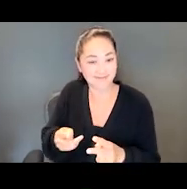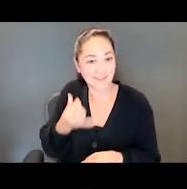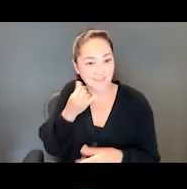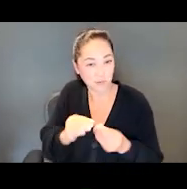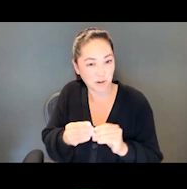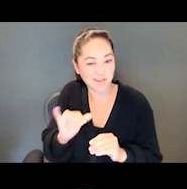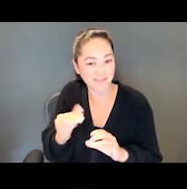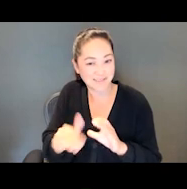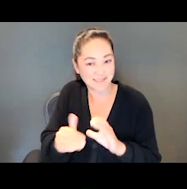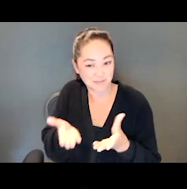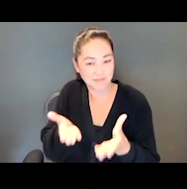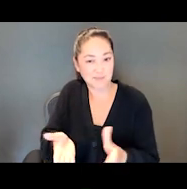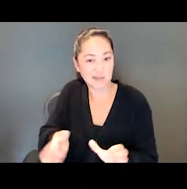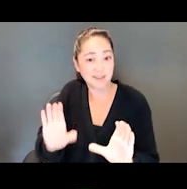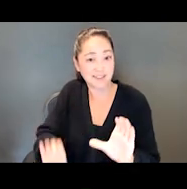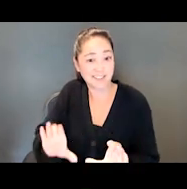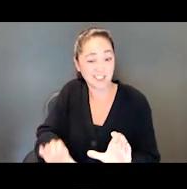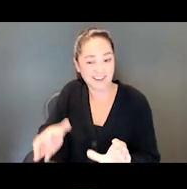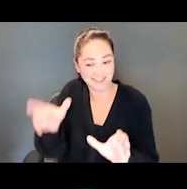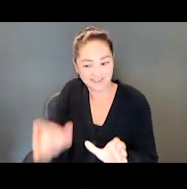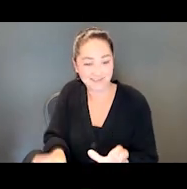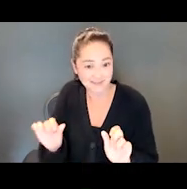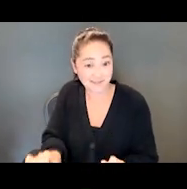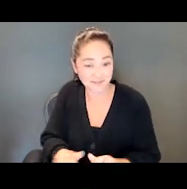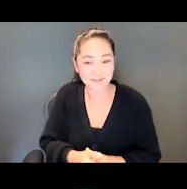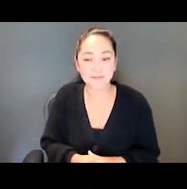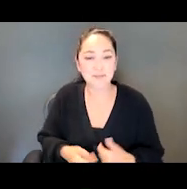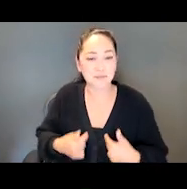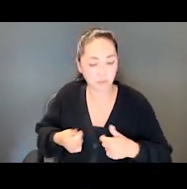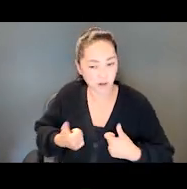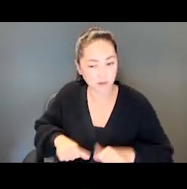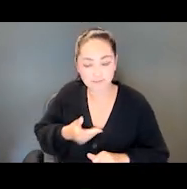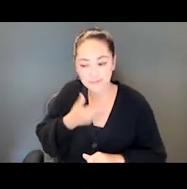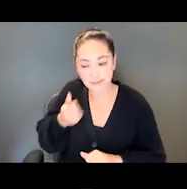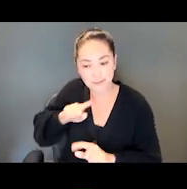After each question I asked, we'll hear from one or 2 of our panelists. And then I'll take